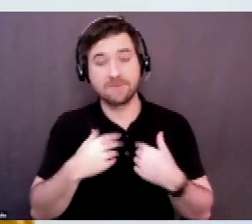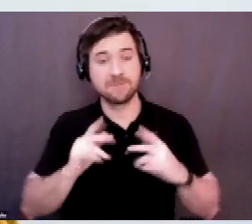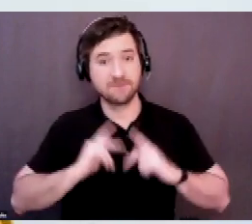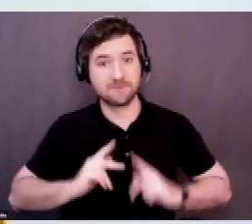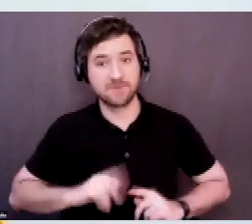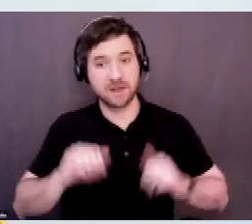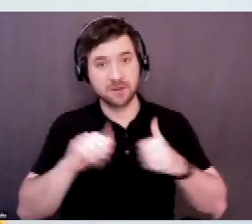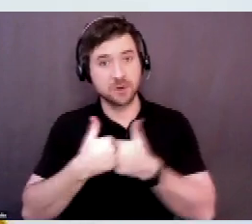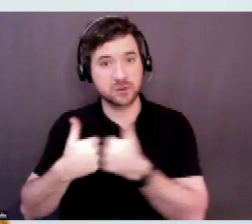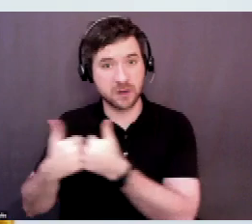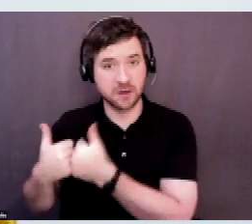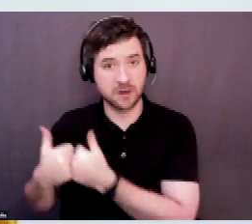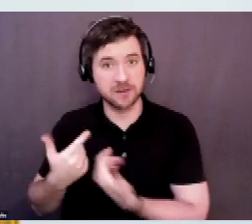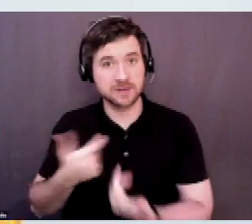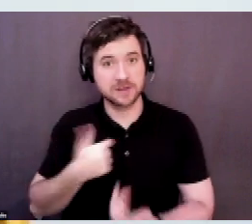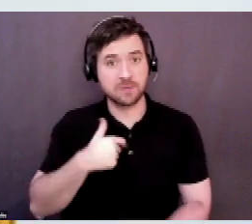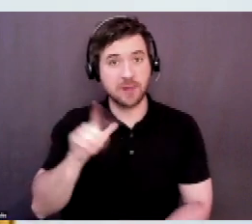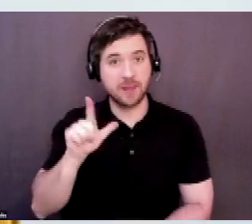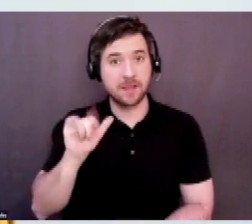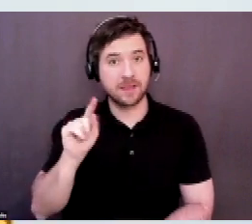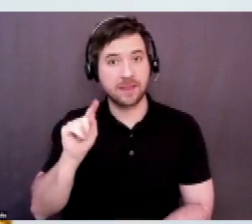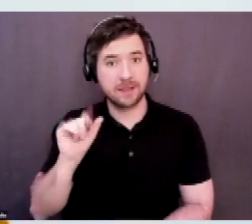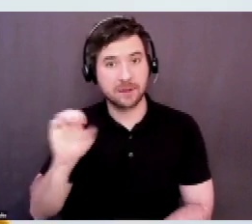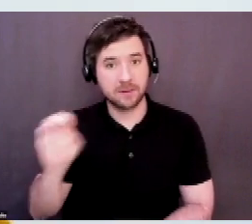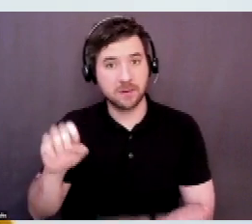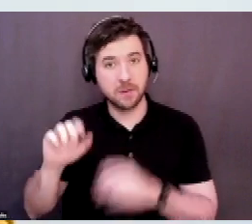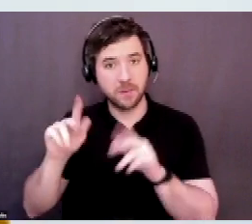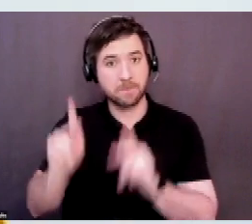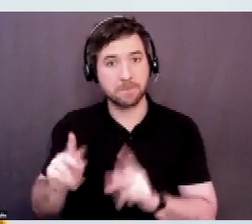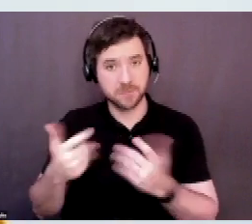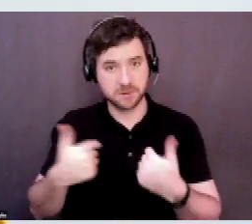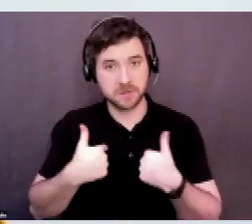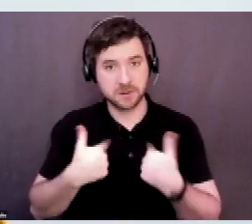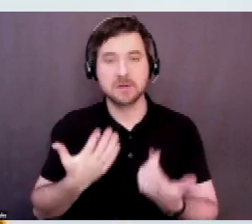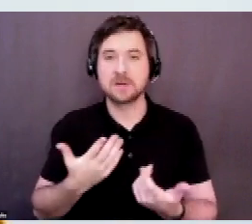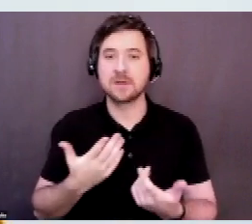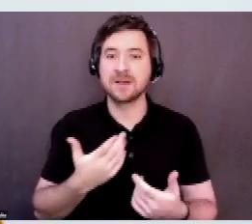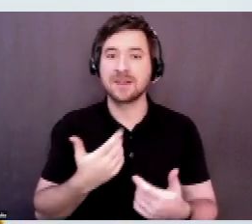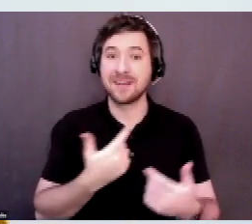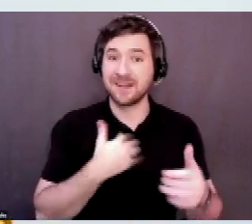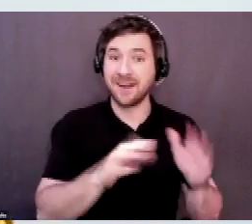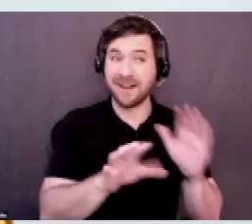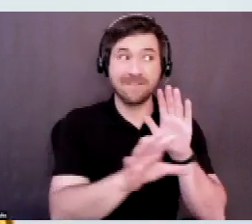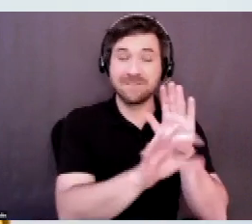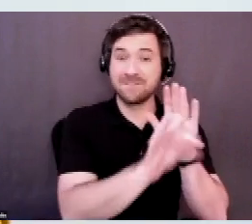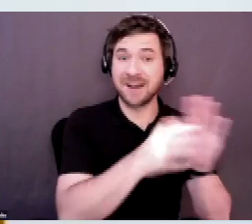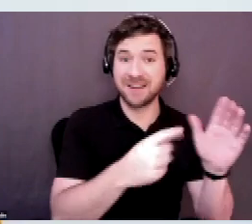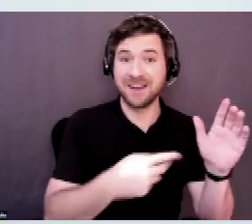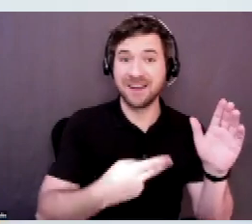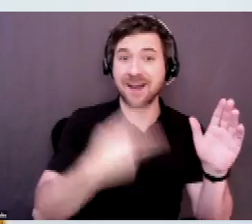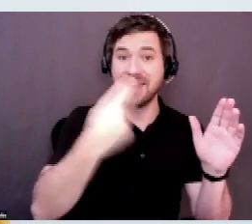of being a little person. And I ended up going with the high risk pregnancy practice, probably because of my age,